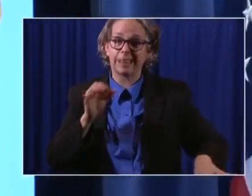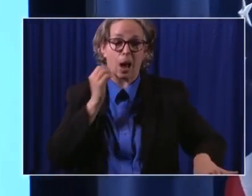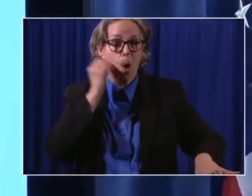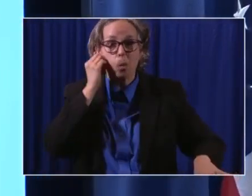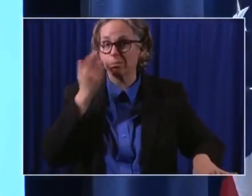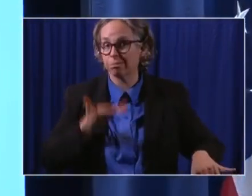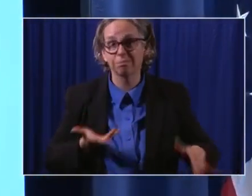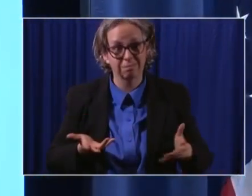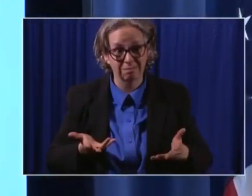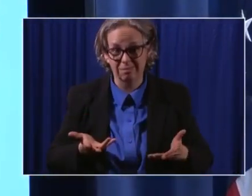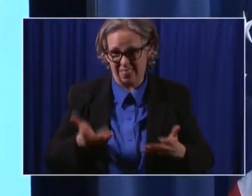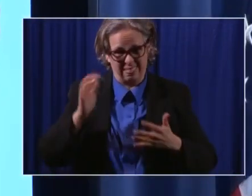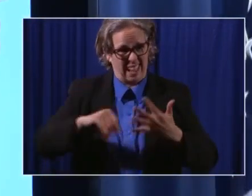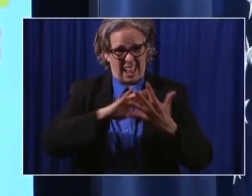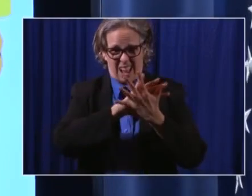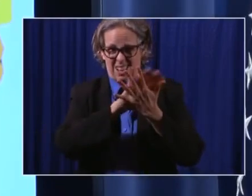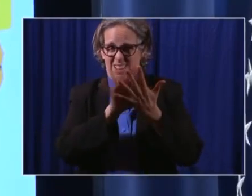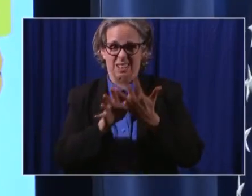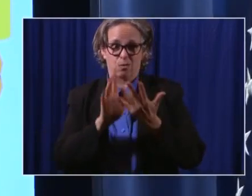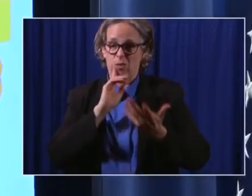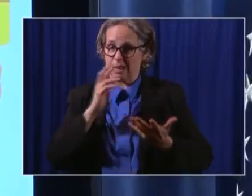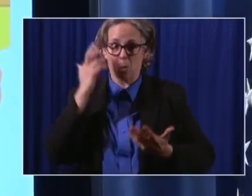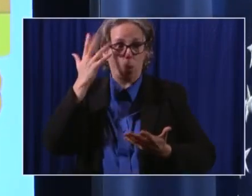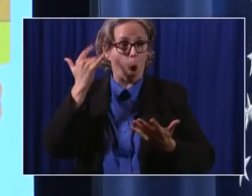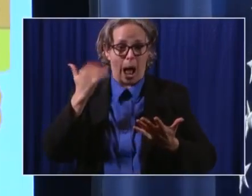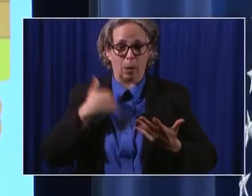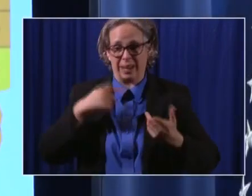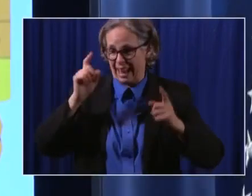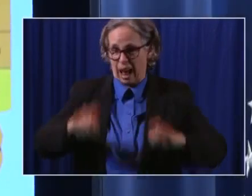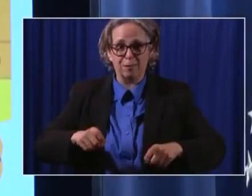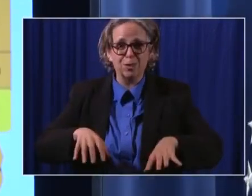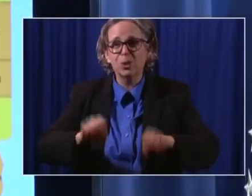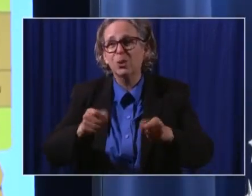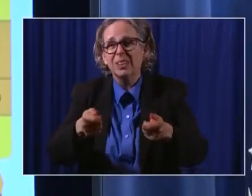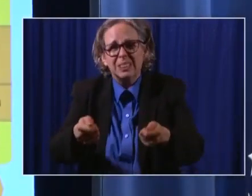THE RED COUNTIES INCREASED DILIGENCE AND SOCIAL DISTANCING, WEARING A MASK, WASHING HANDS FOR EQUALLY, REDUCING INTERACTIONS WITH OTHERS OUTSIDE OF YOUR